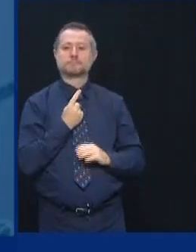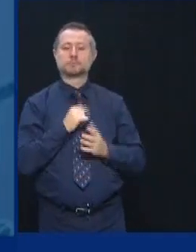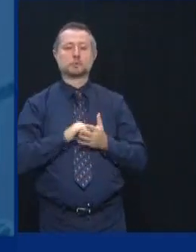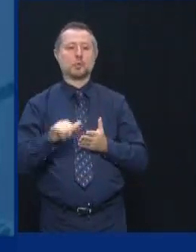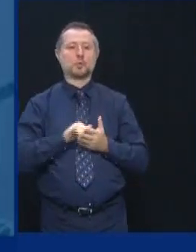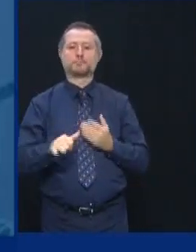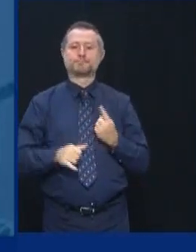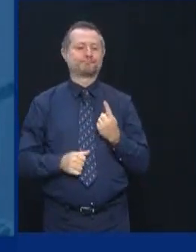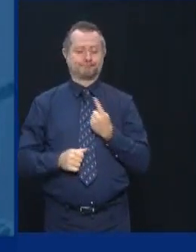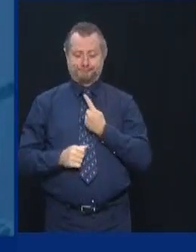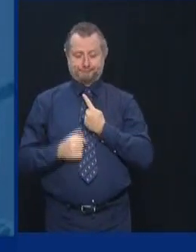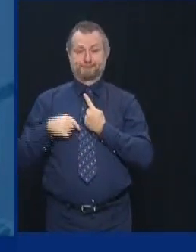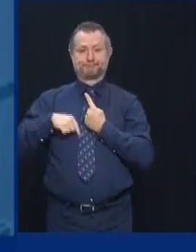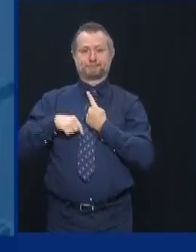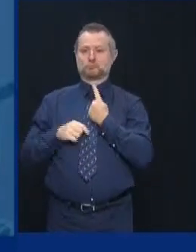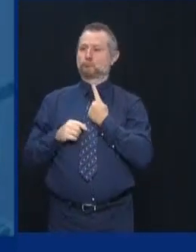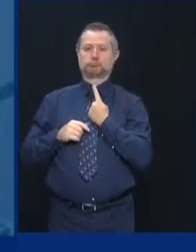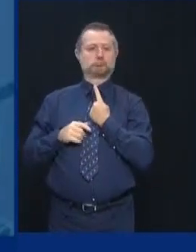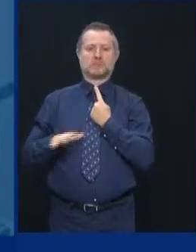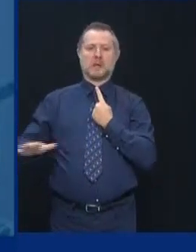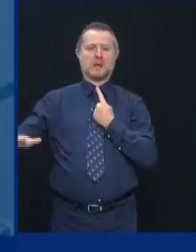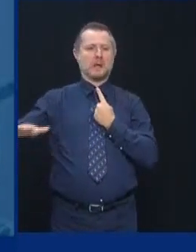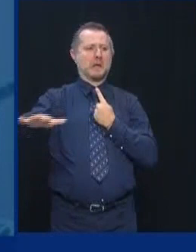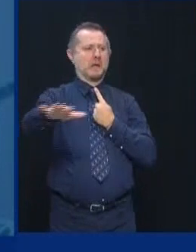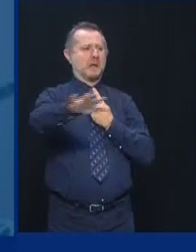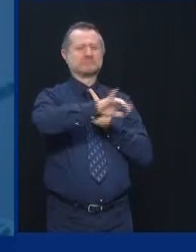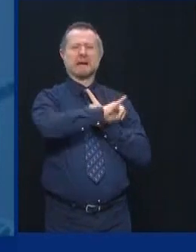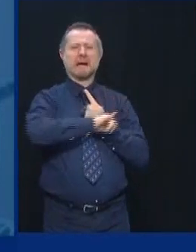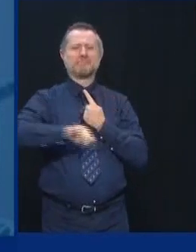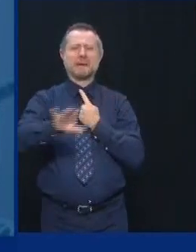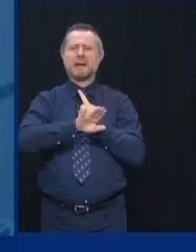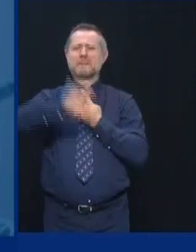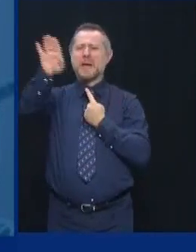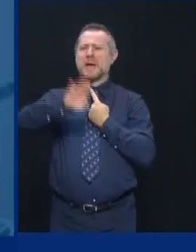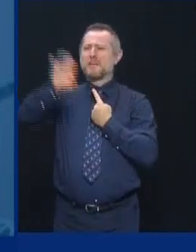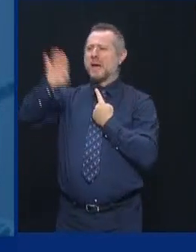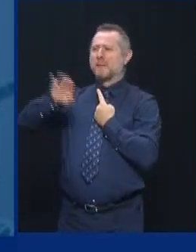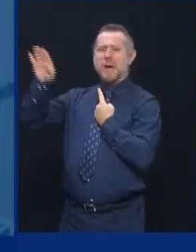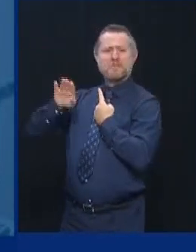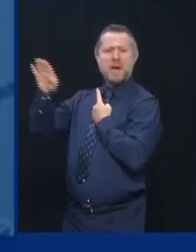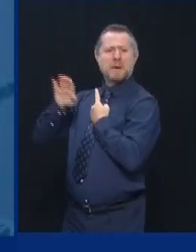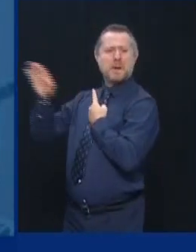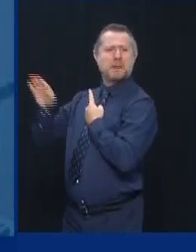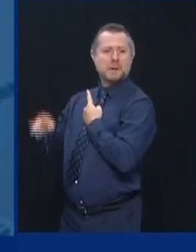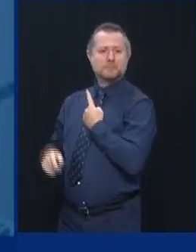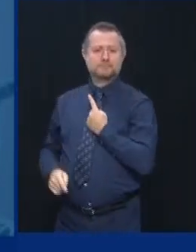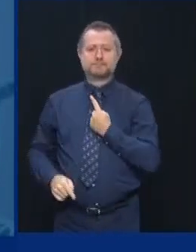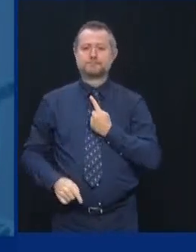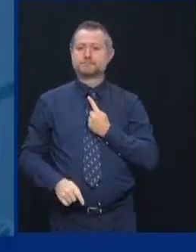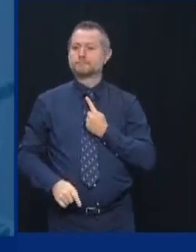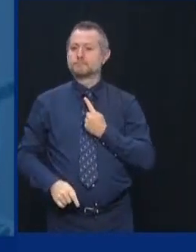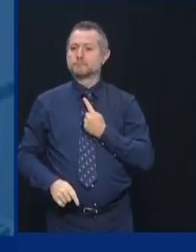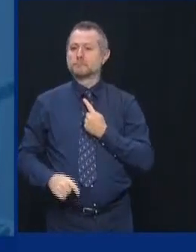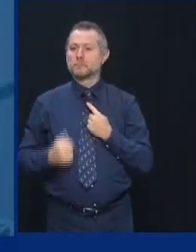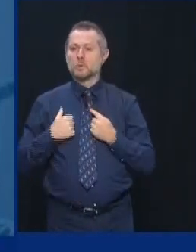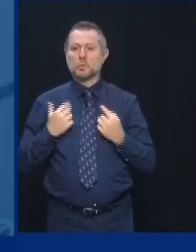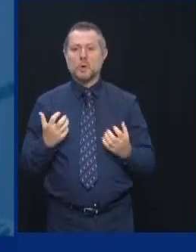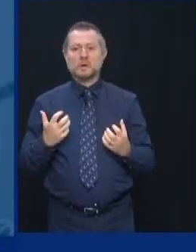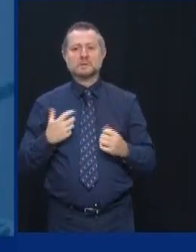OF THESE INTERNATIONAL AND NATIONAL TRAJECTORIES. WE ARE THE EXCEPTION TO THE